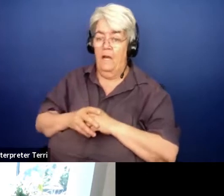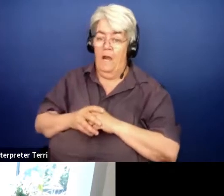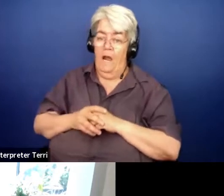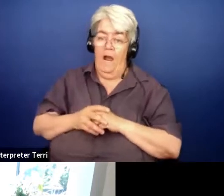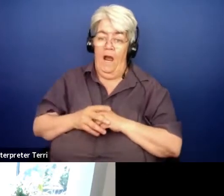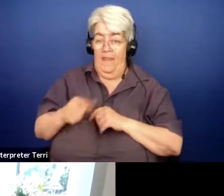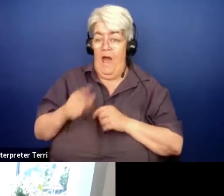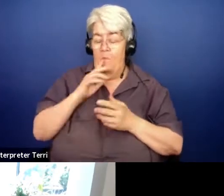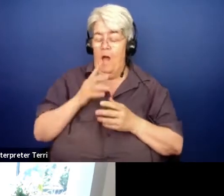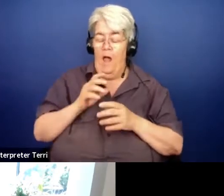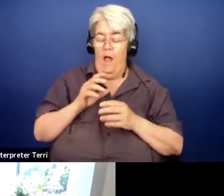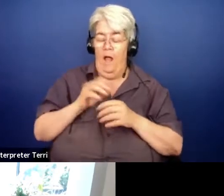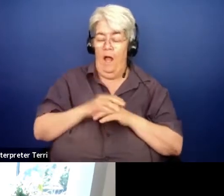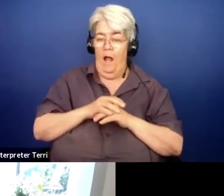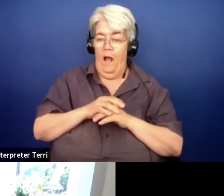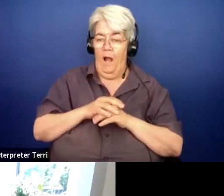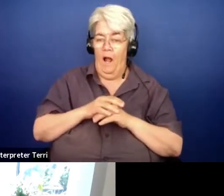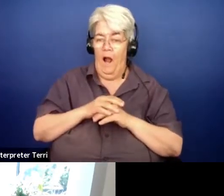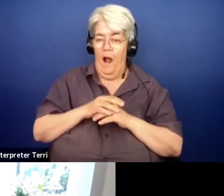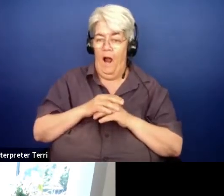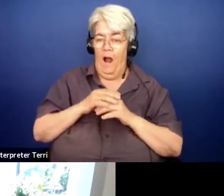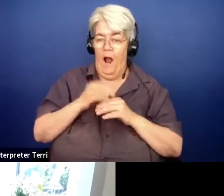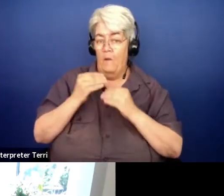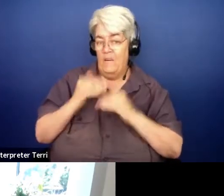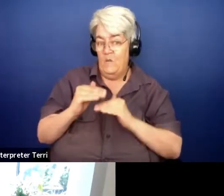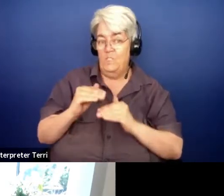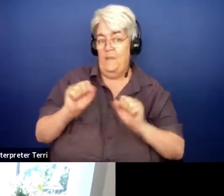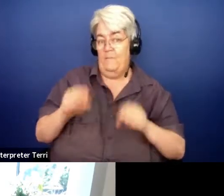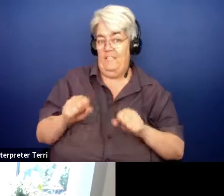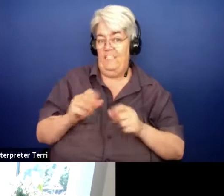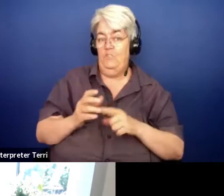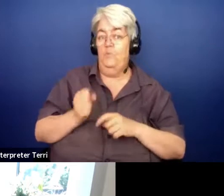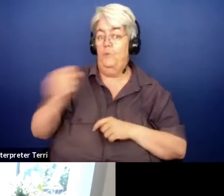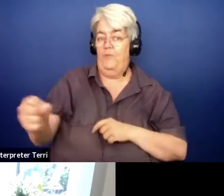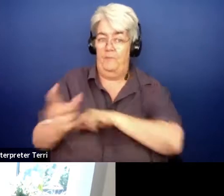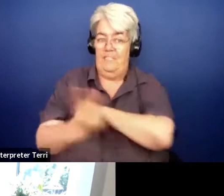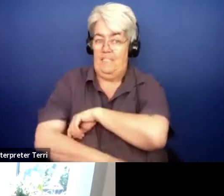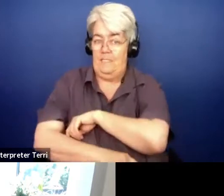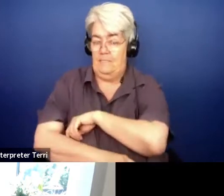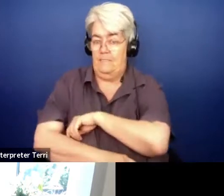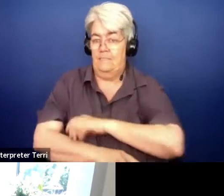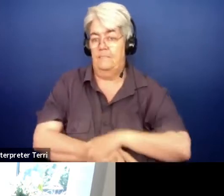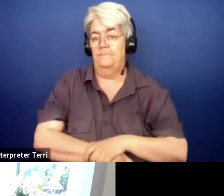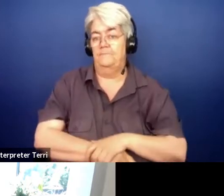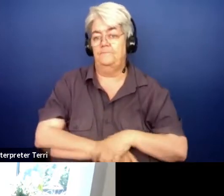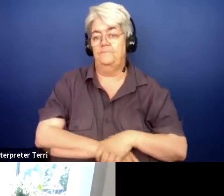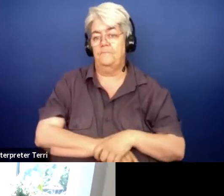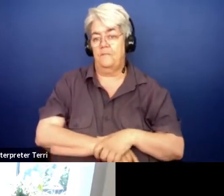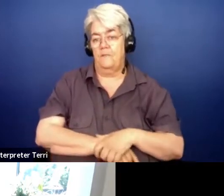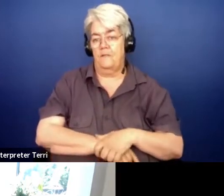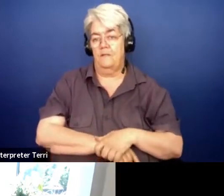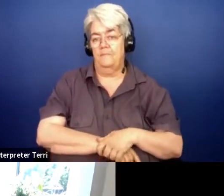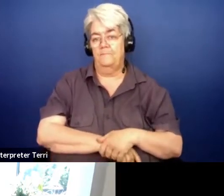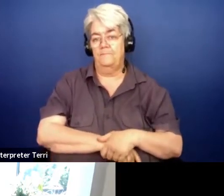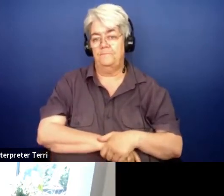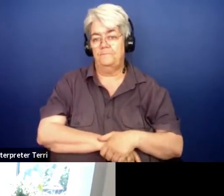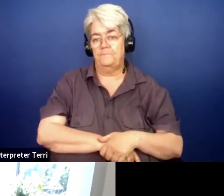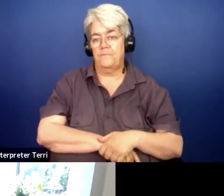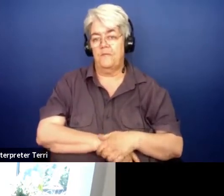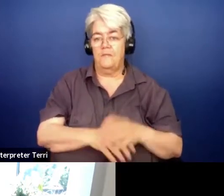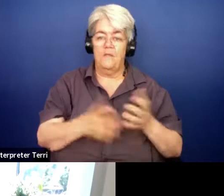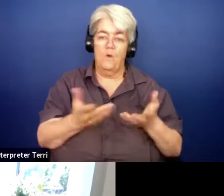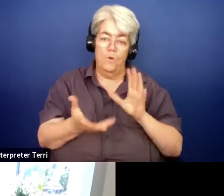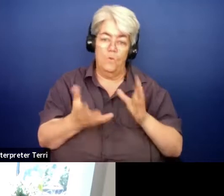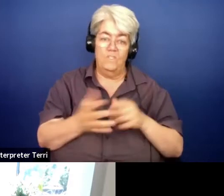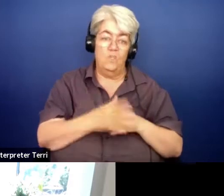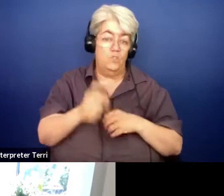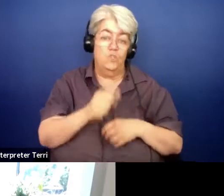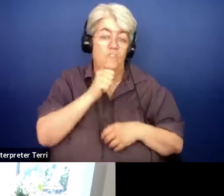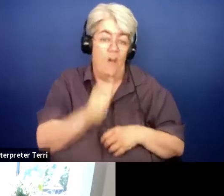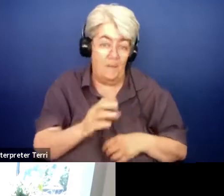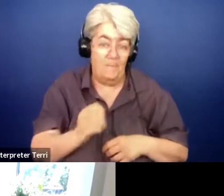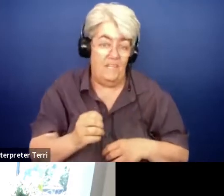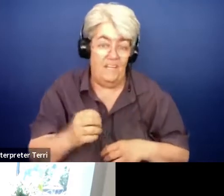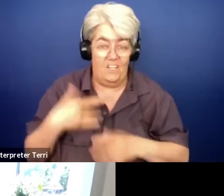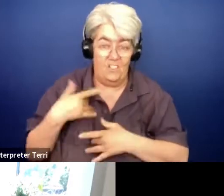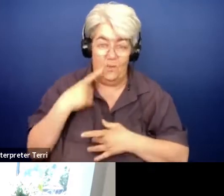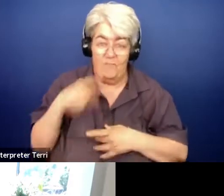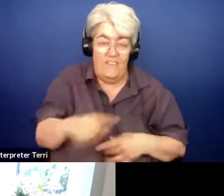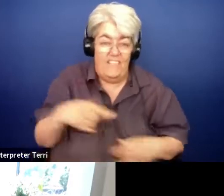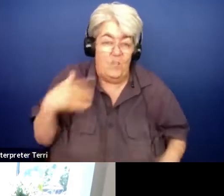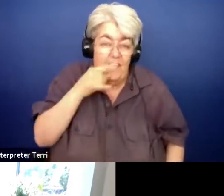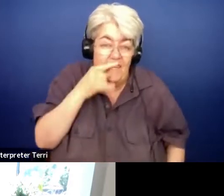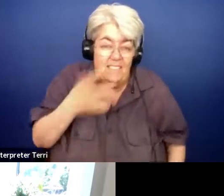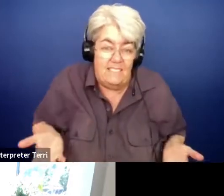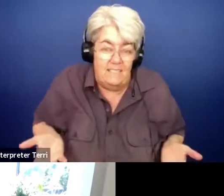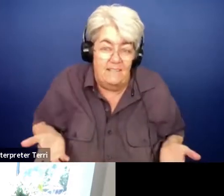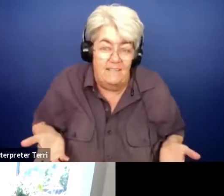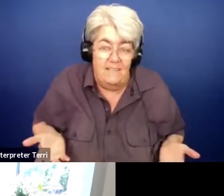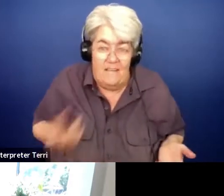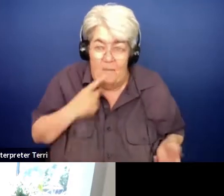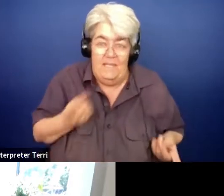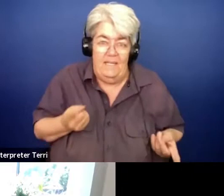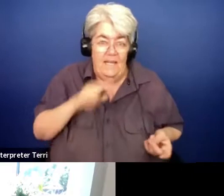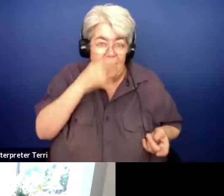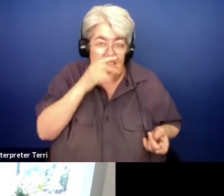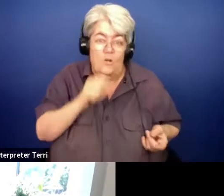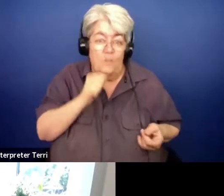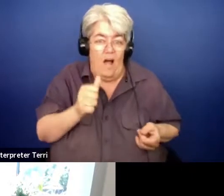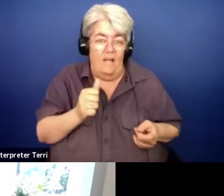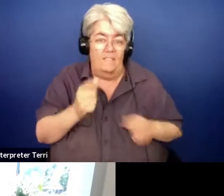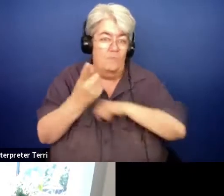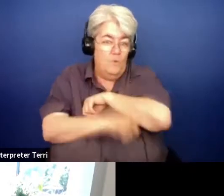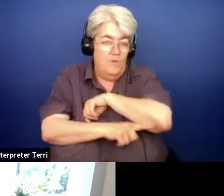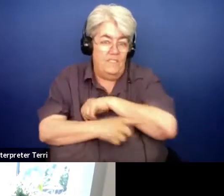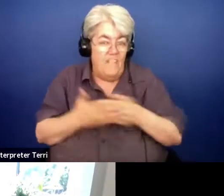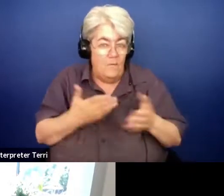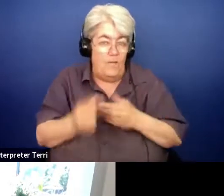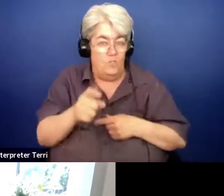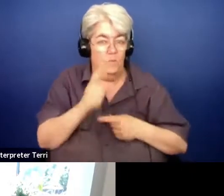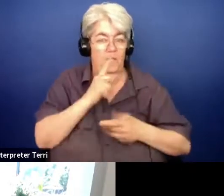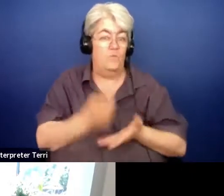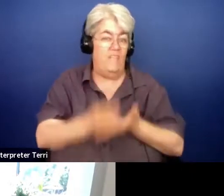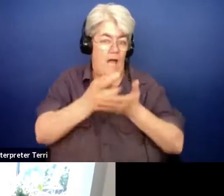it would contact sentencing. Which rob stensively shouldn't be a concern. But that's something